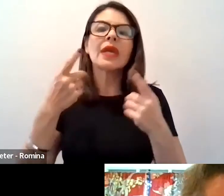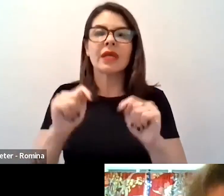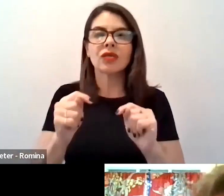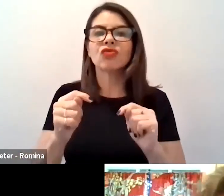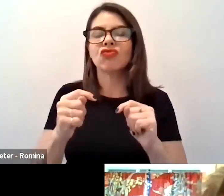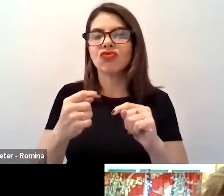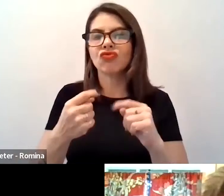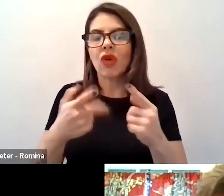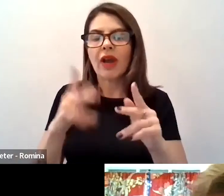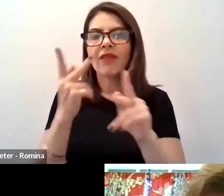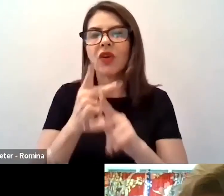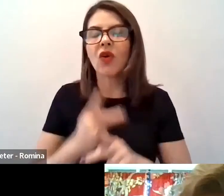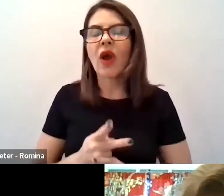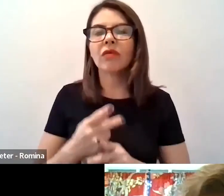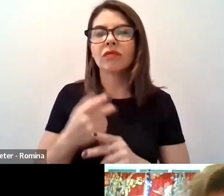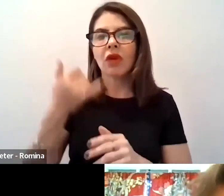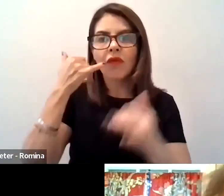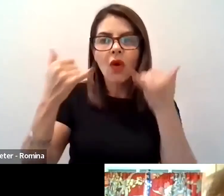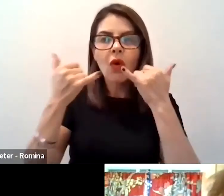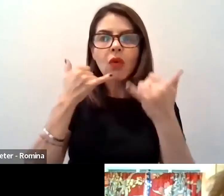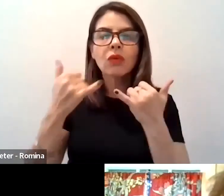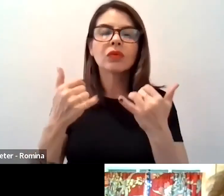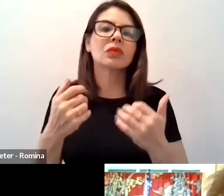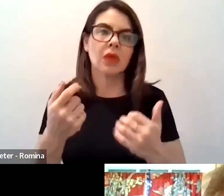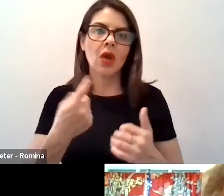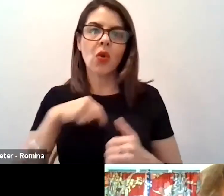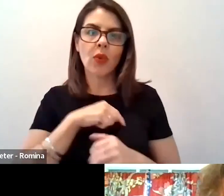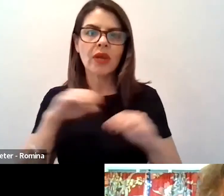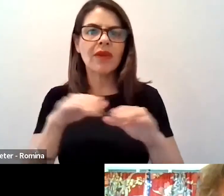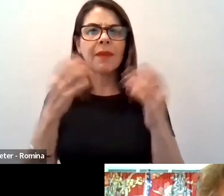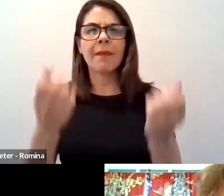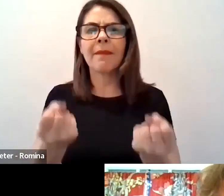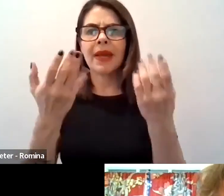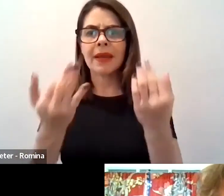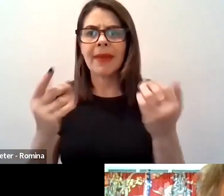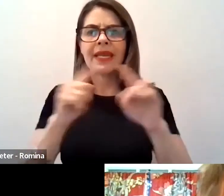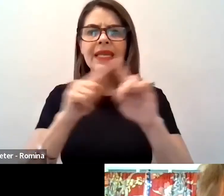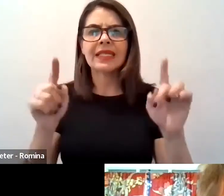You know, we've done many such Zoom emergency calls